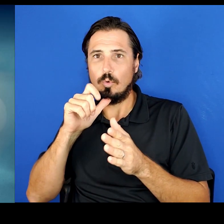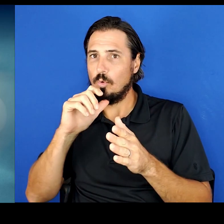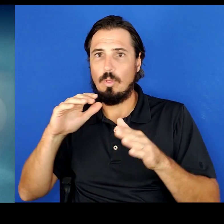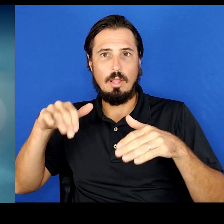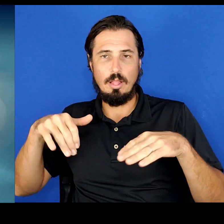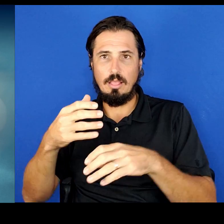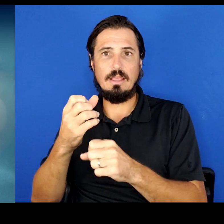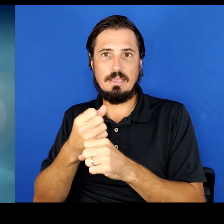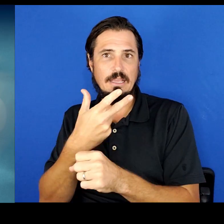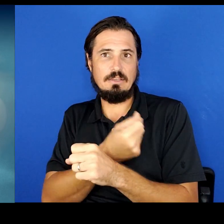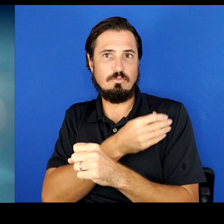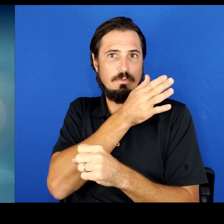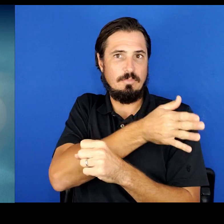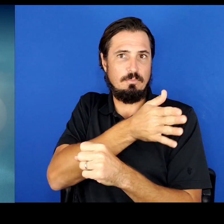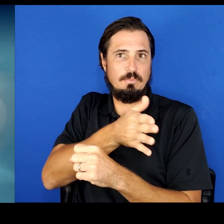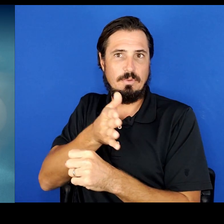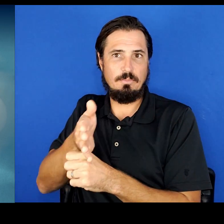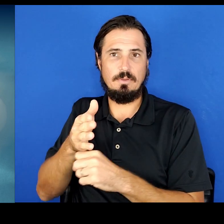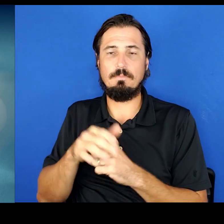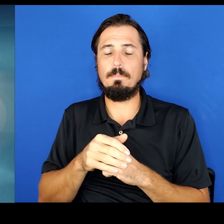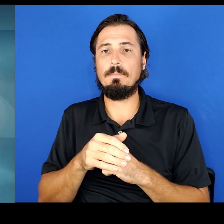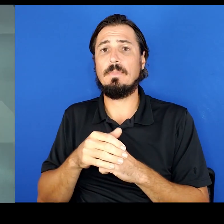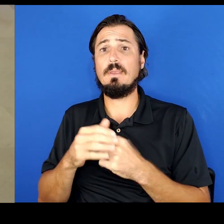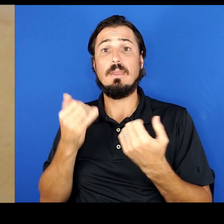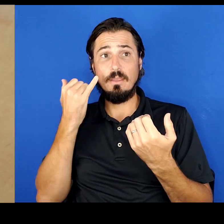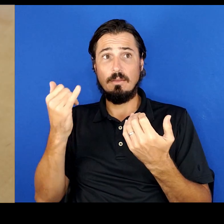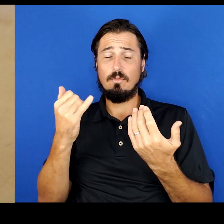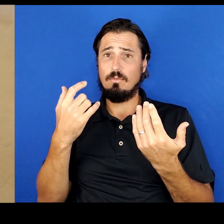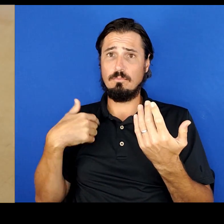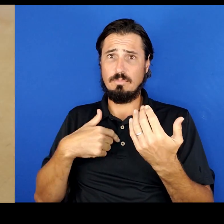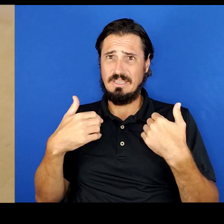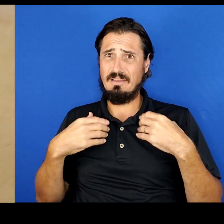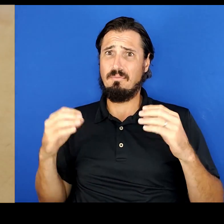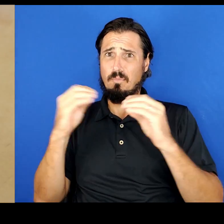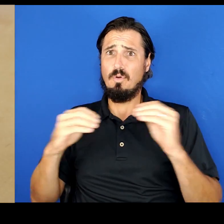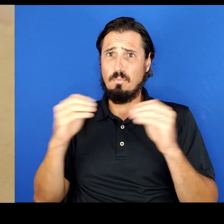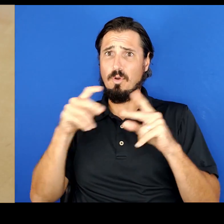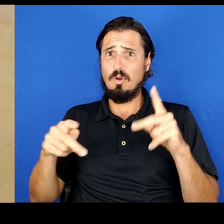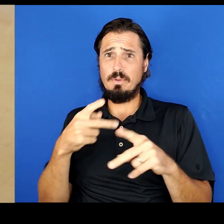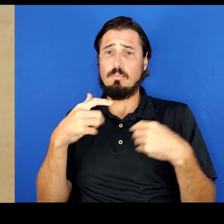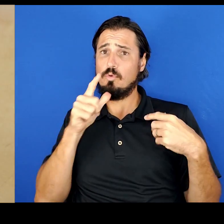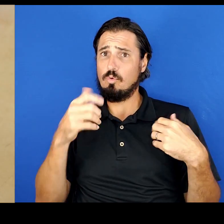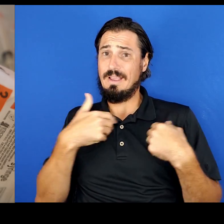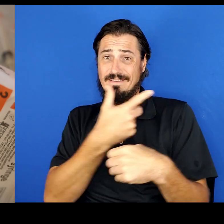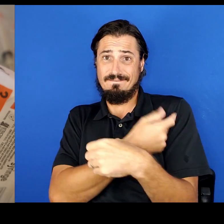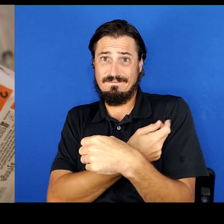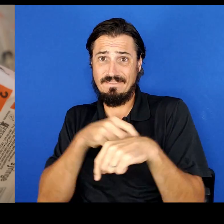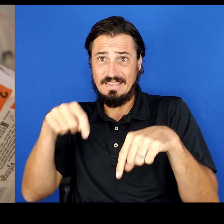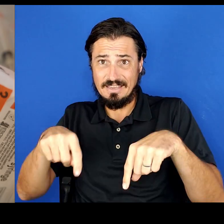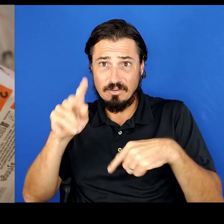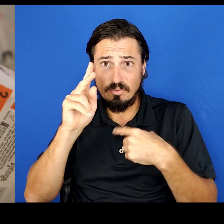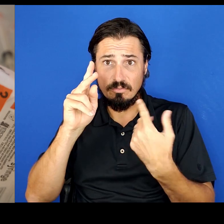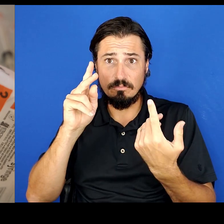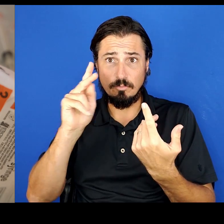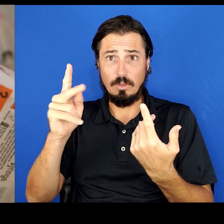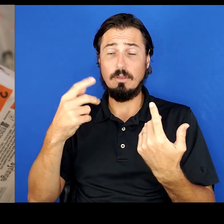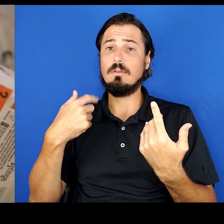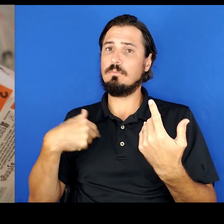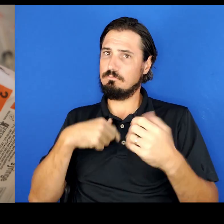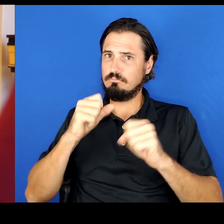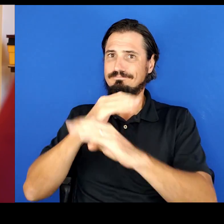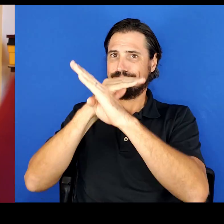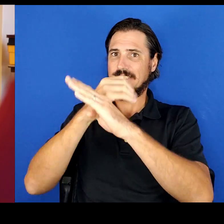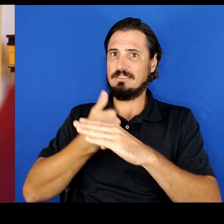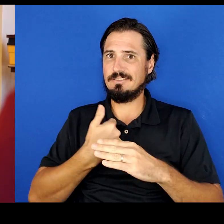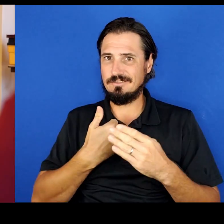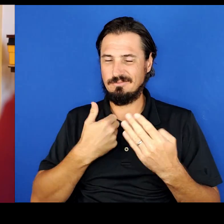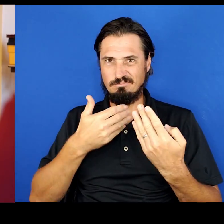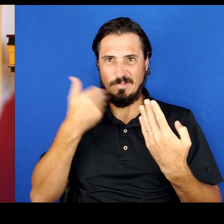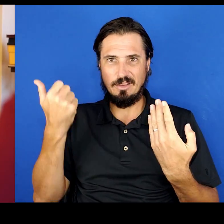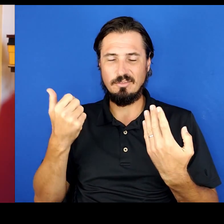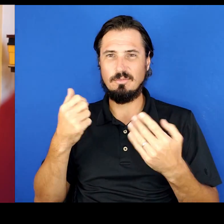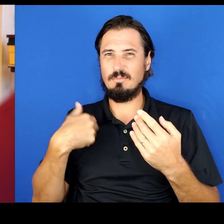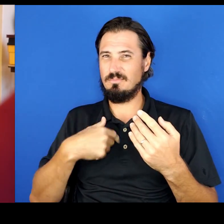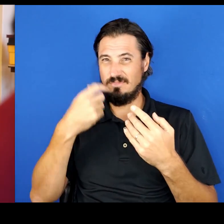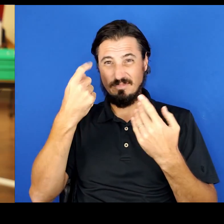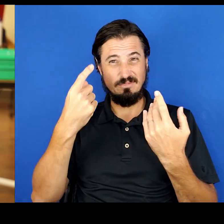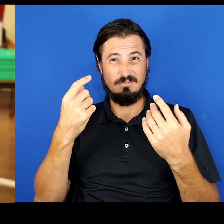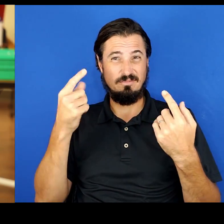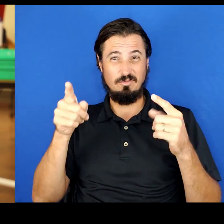The more people who are vaccinated on our island, the better we can protect ourselves from the spread of COVID-19. But we understand that the information out there about vaccines can be